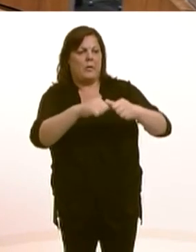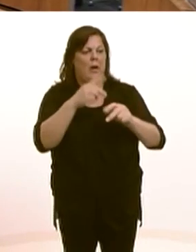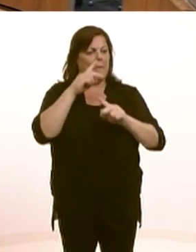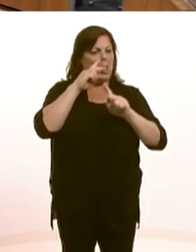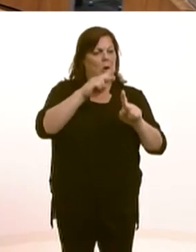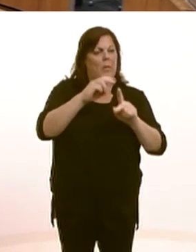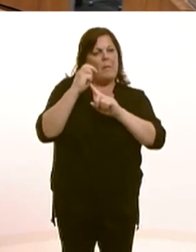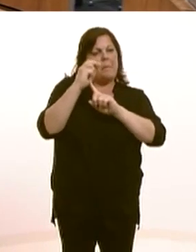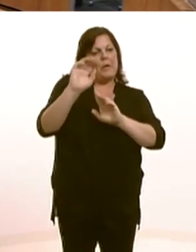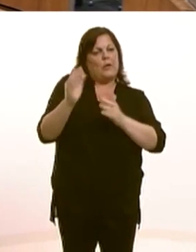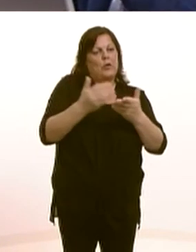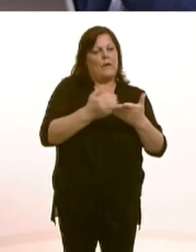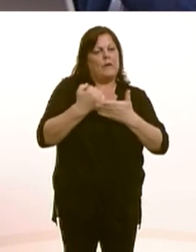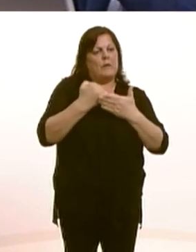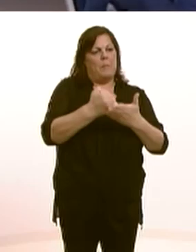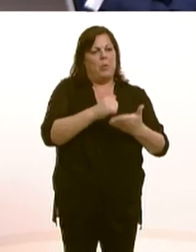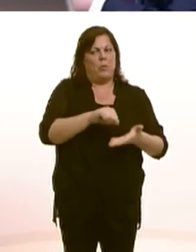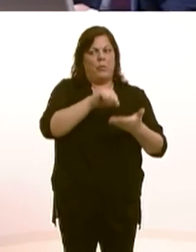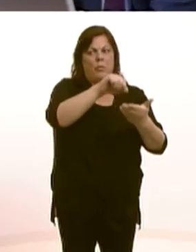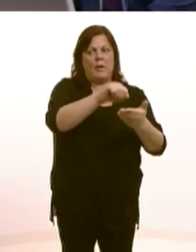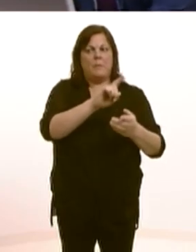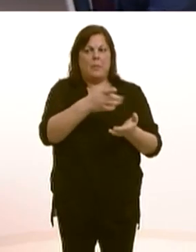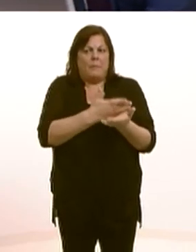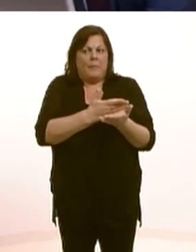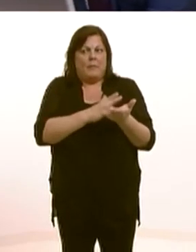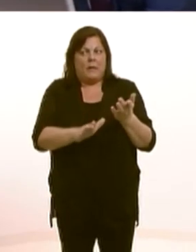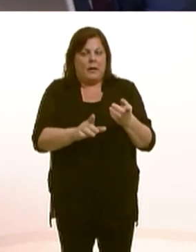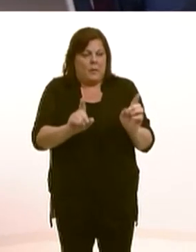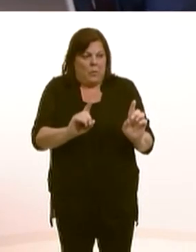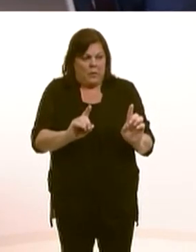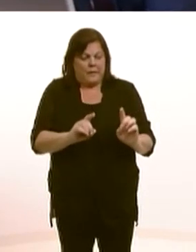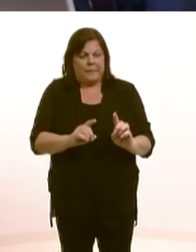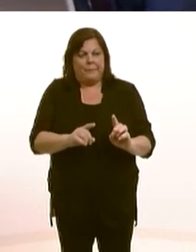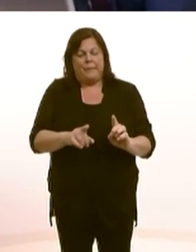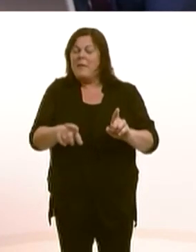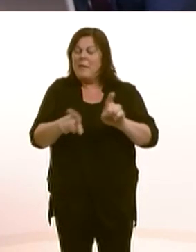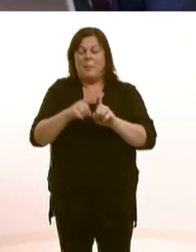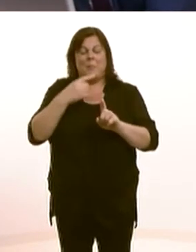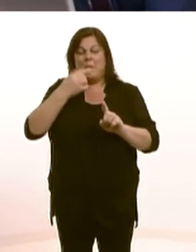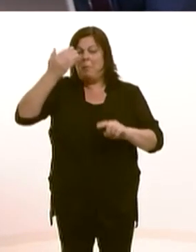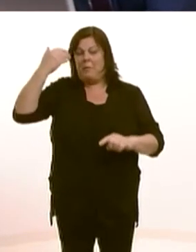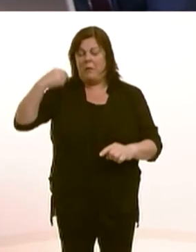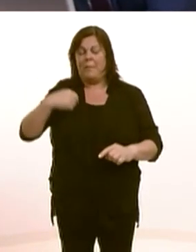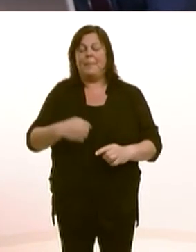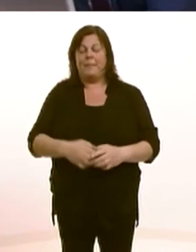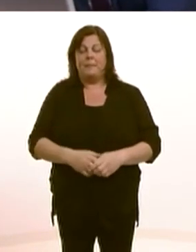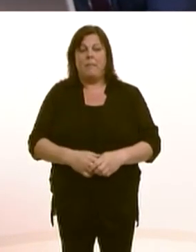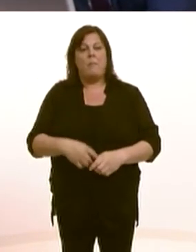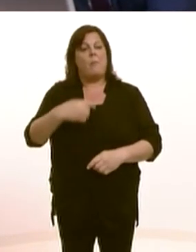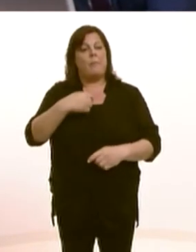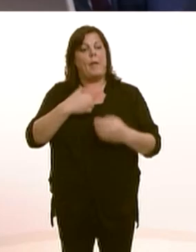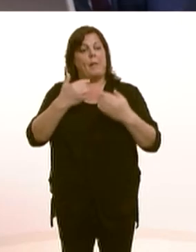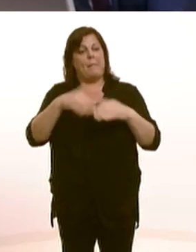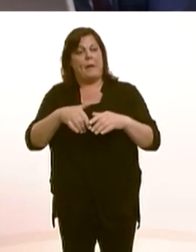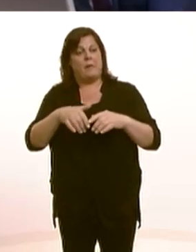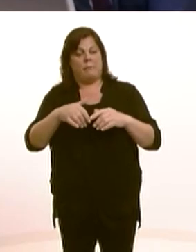What is clear, however, in the answer I gave earlieró. I have been in this Assembly for 17 years.